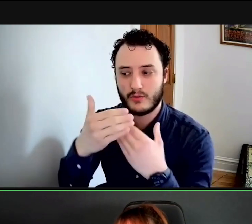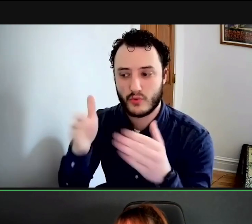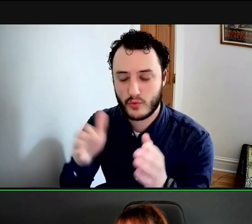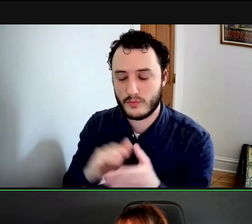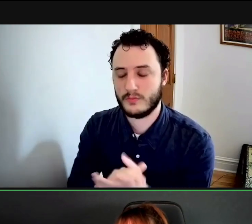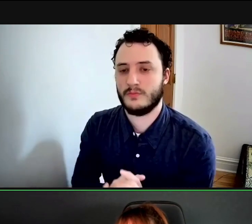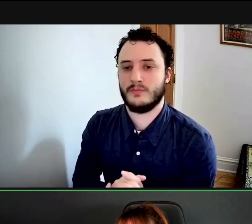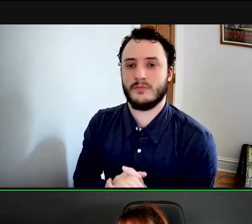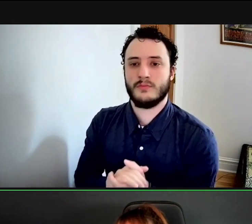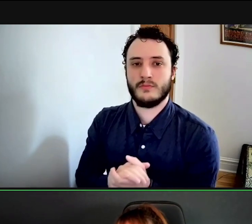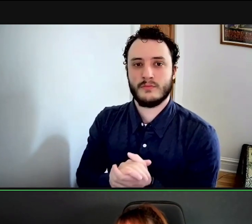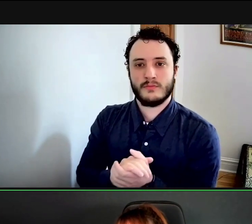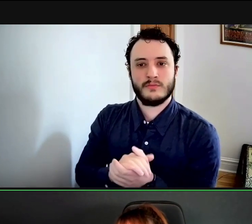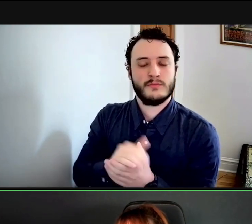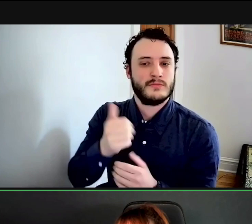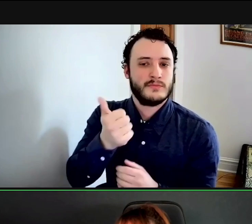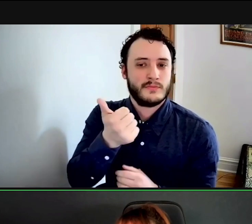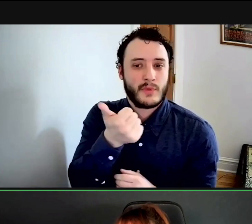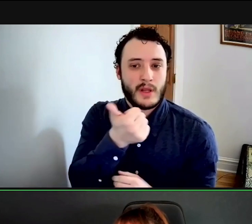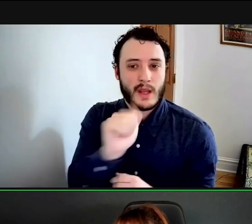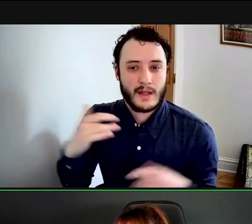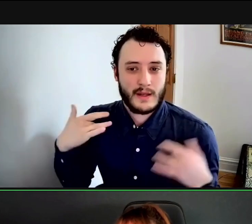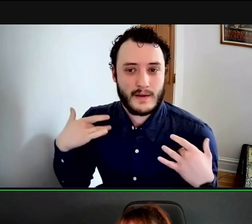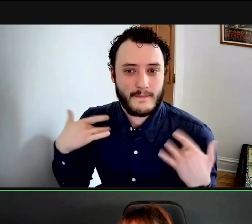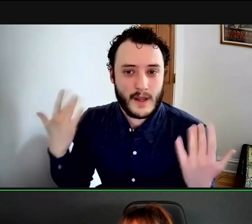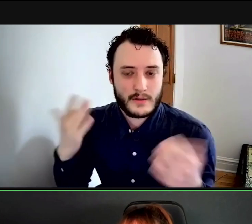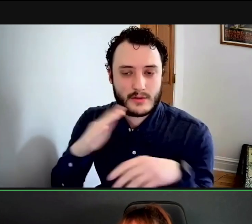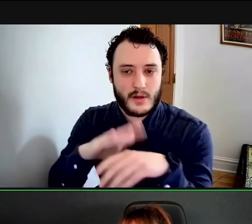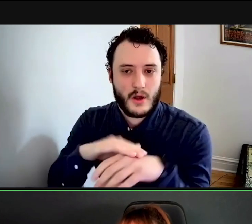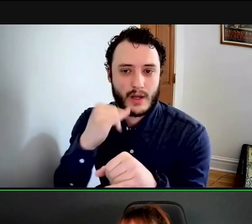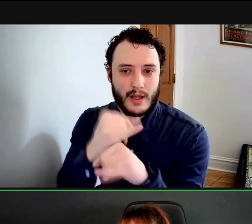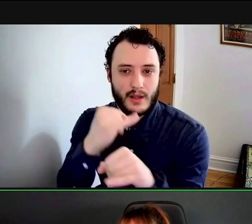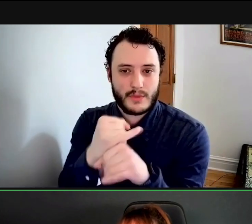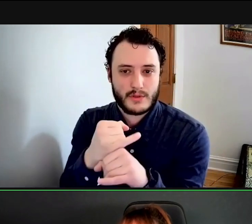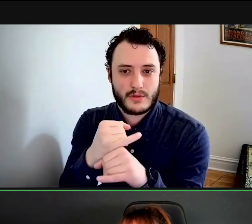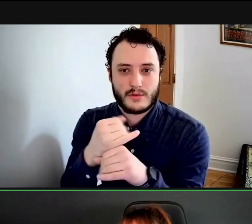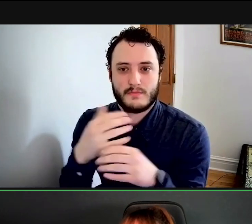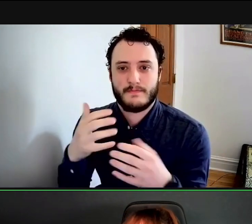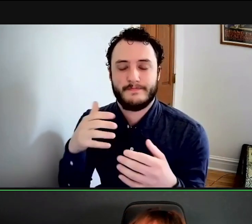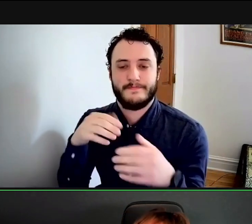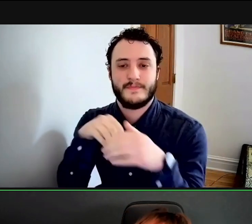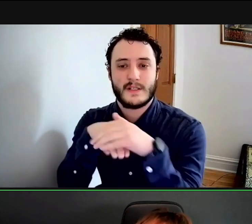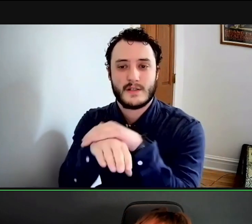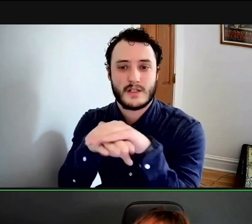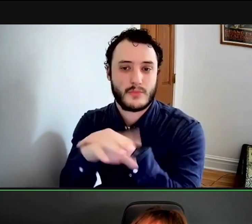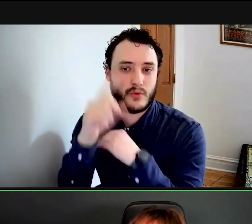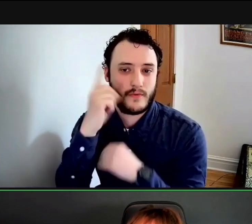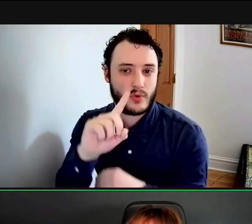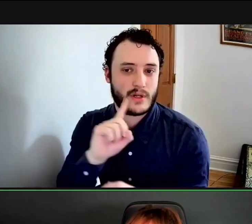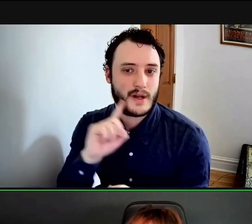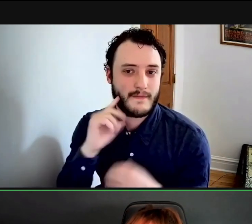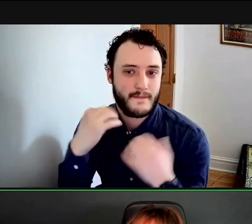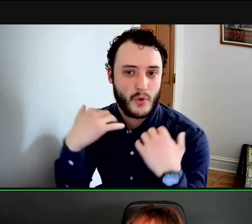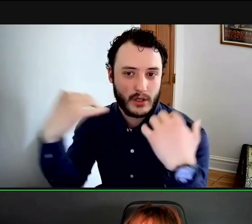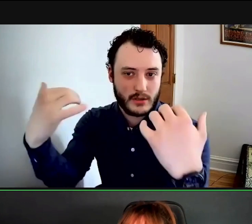in the classroom media-wise is captioned, and that any on campus events are